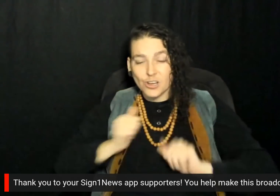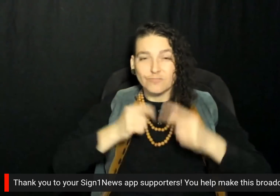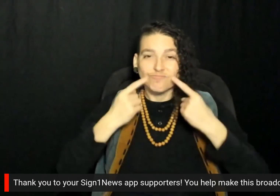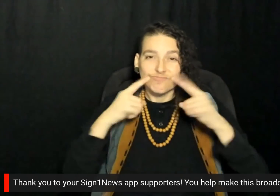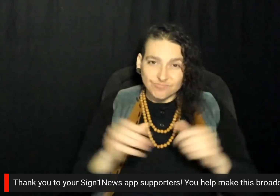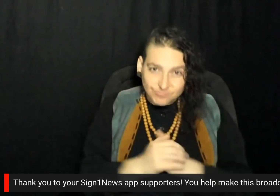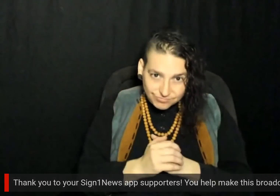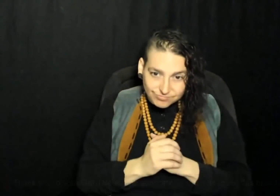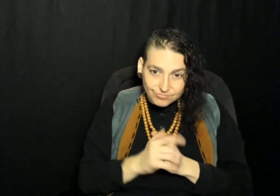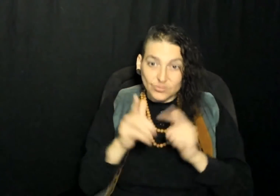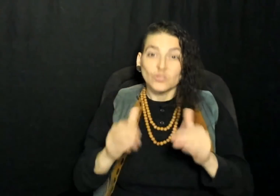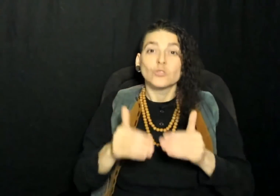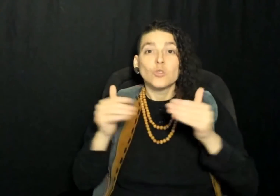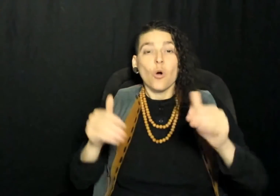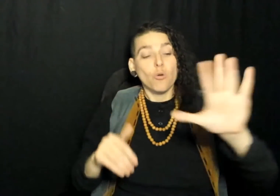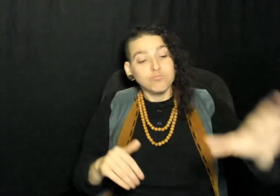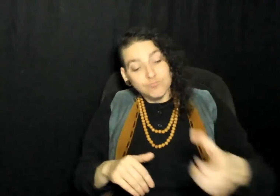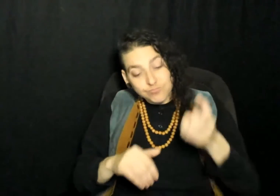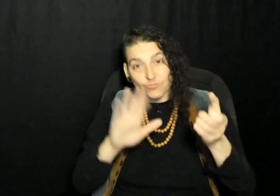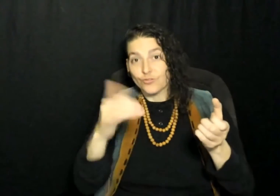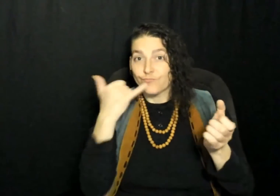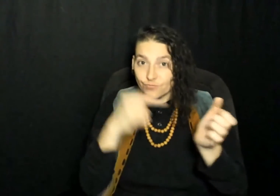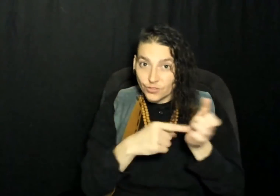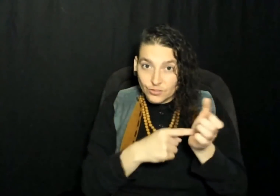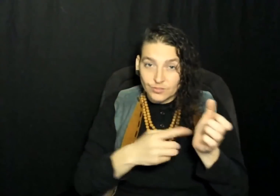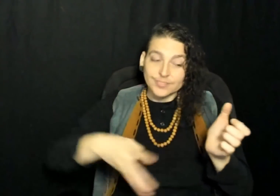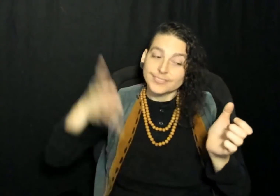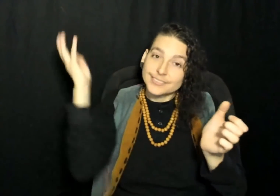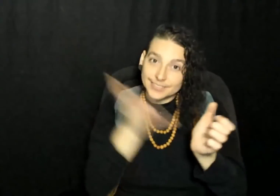you can download the Sign1News app by heading to the app store